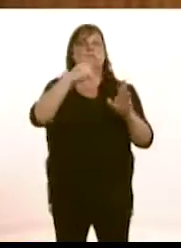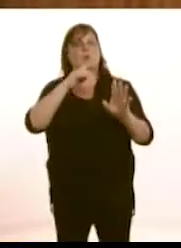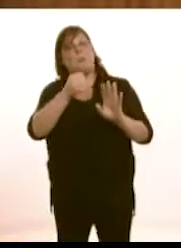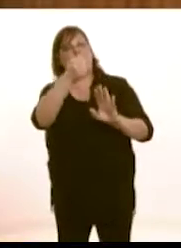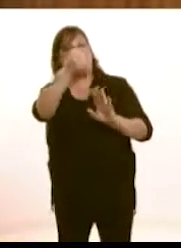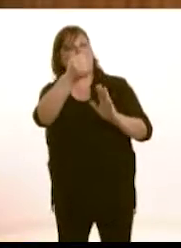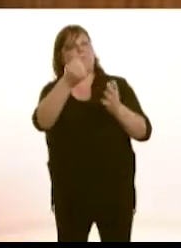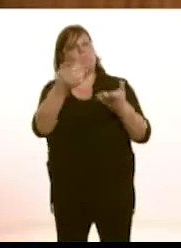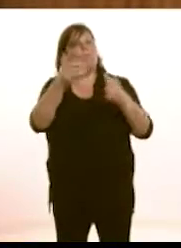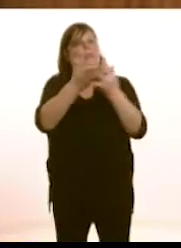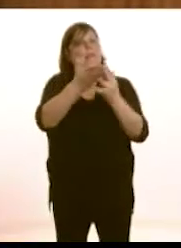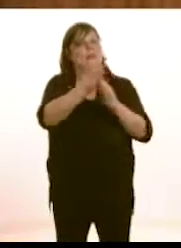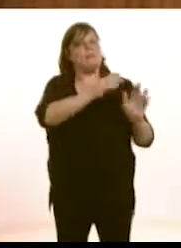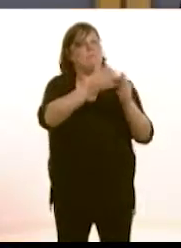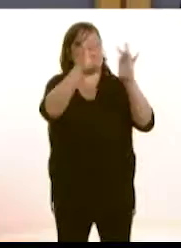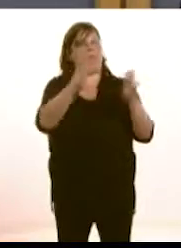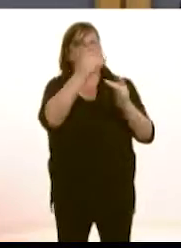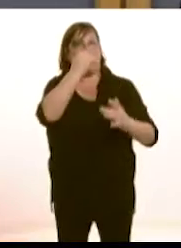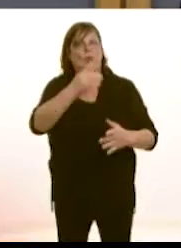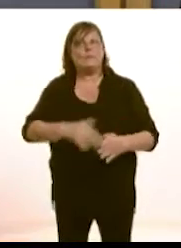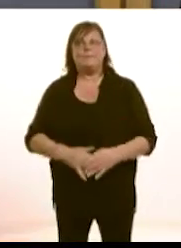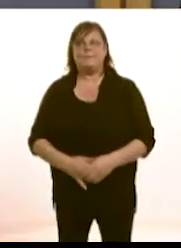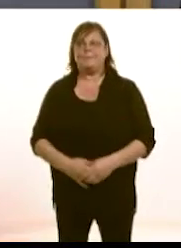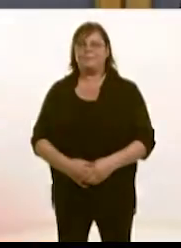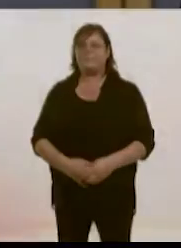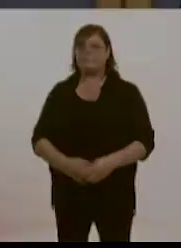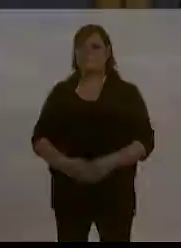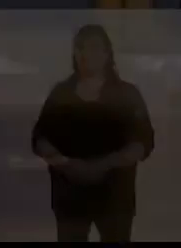Y Llywydd / The Presiding Officer: Diolch iír Prif Weinidog.